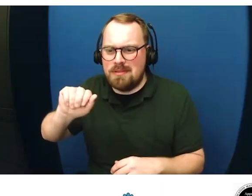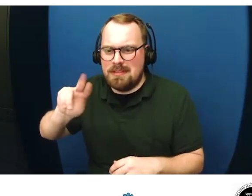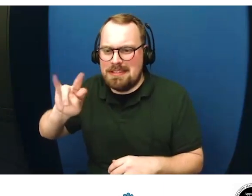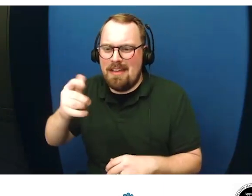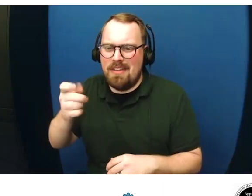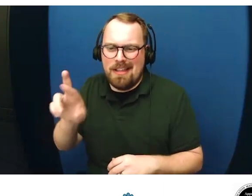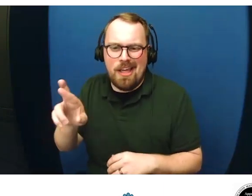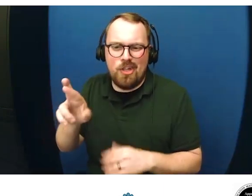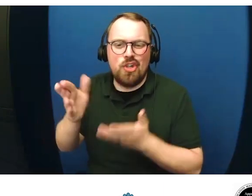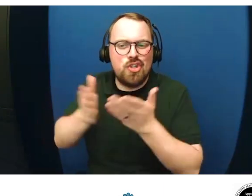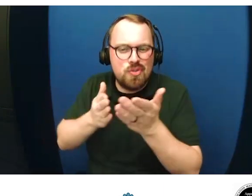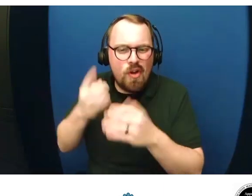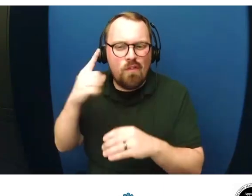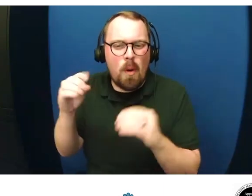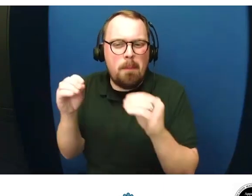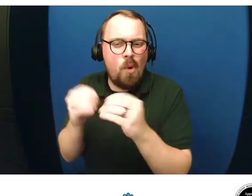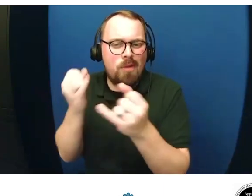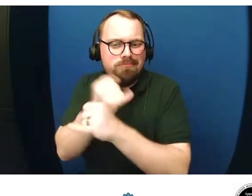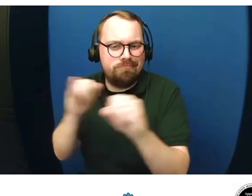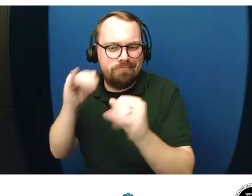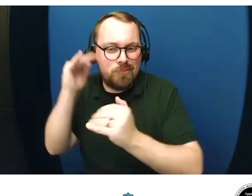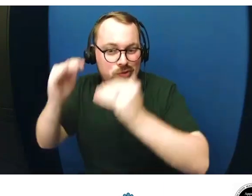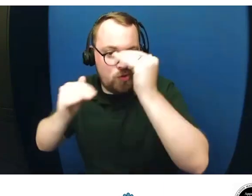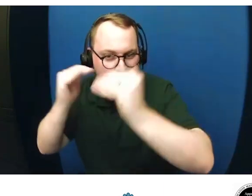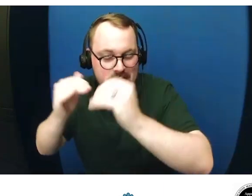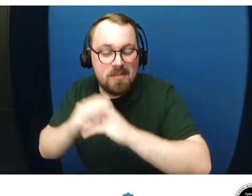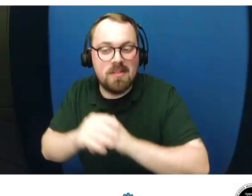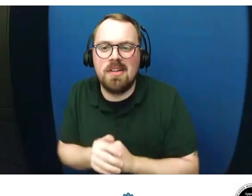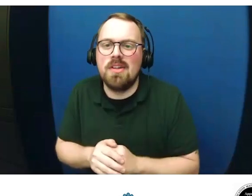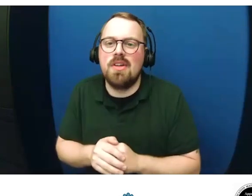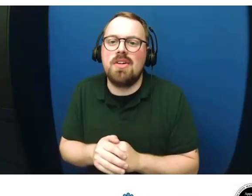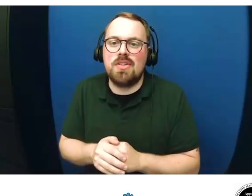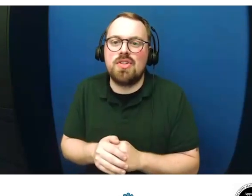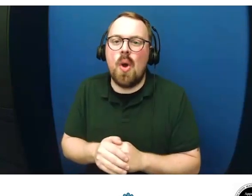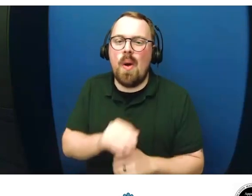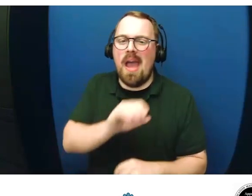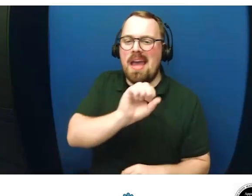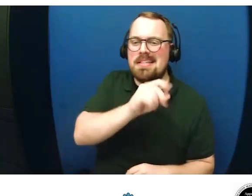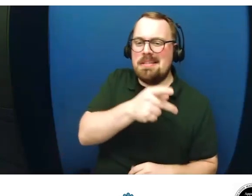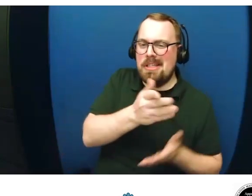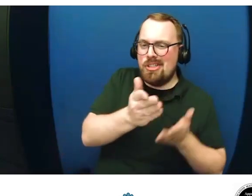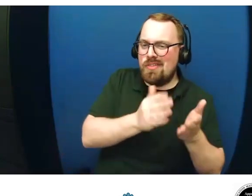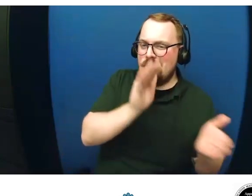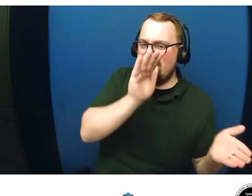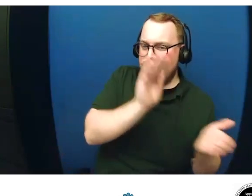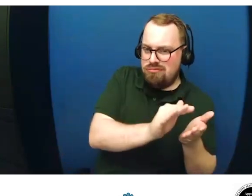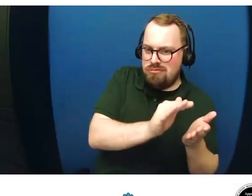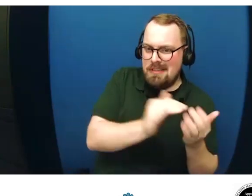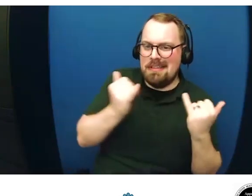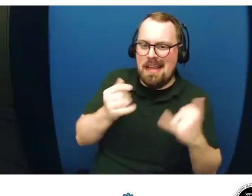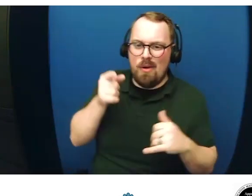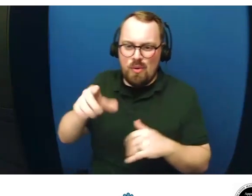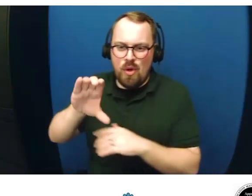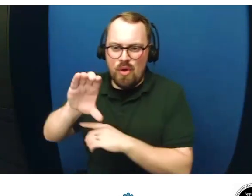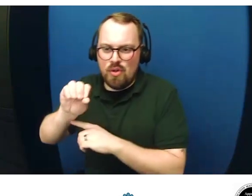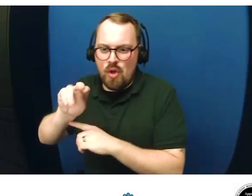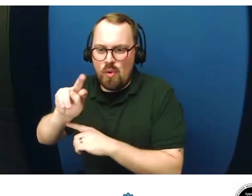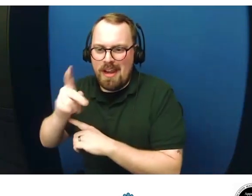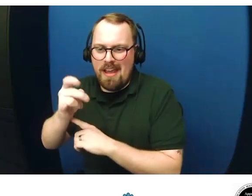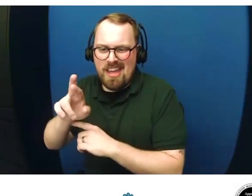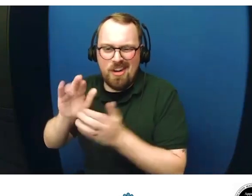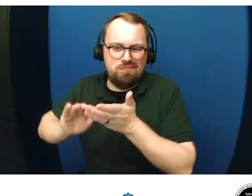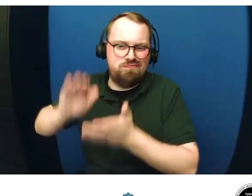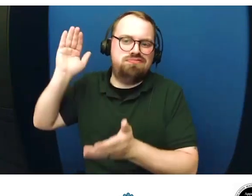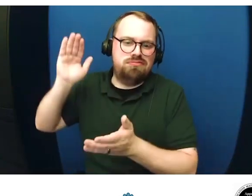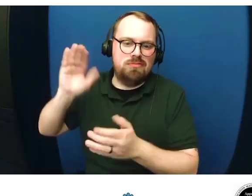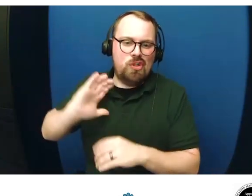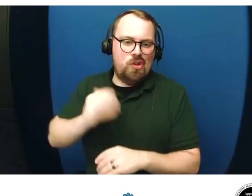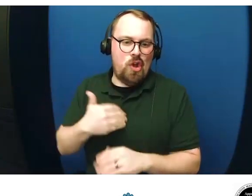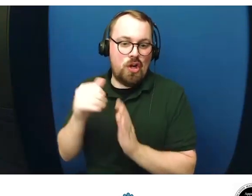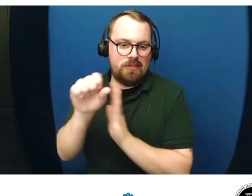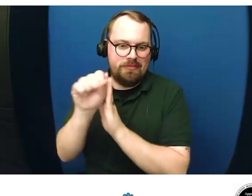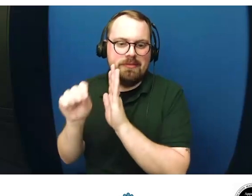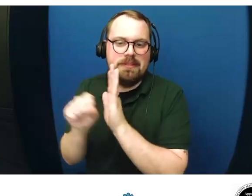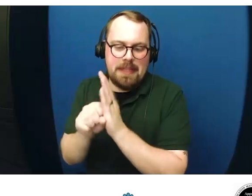autonomous. And so we have much less SSP services in our state now, much more CoNavigator services.